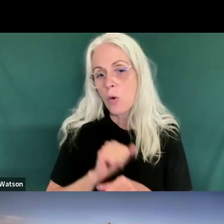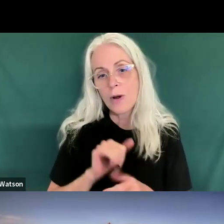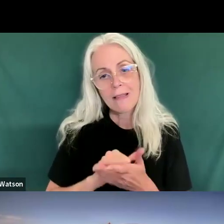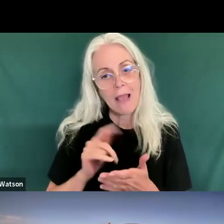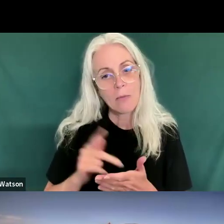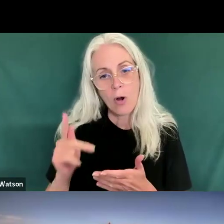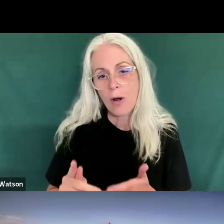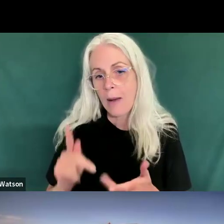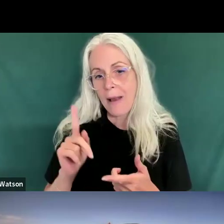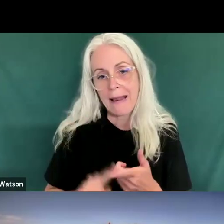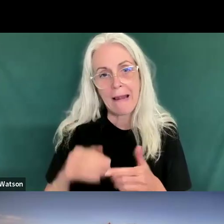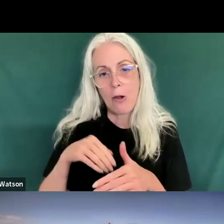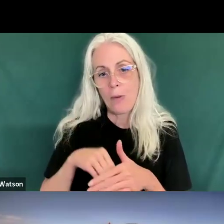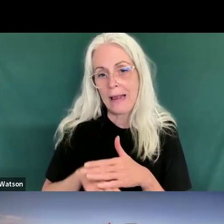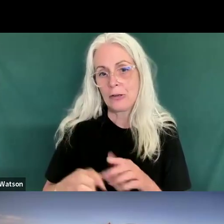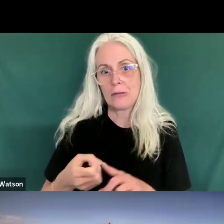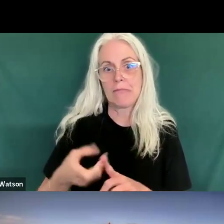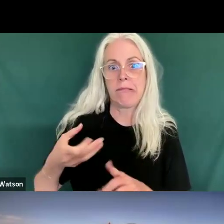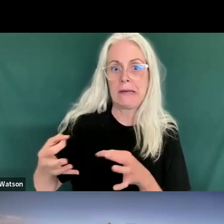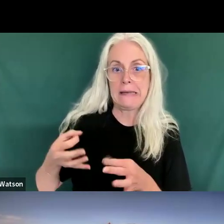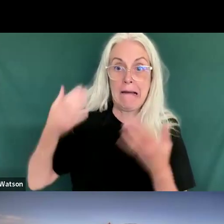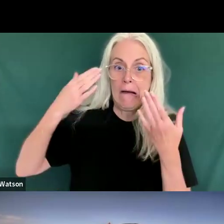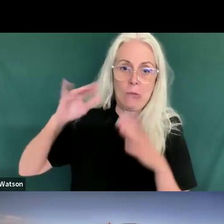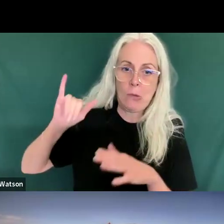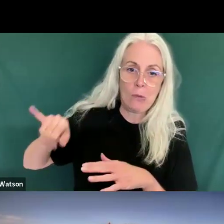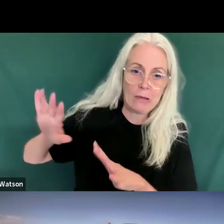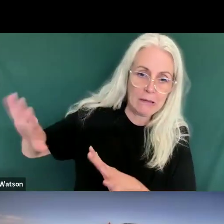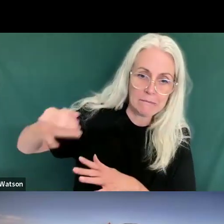so I wouldn't be able to go into any, like, great detail, but generally,